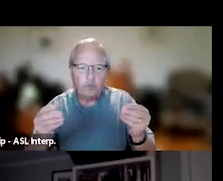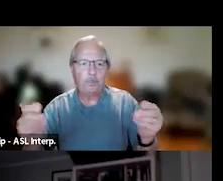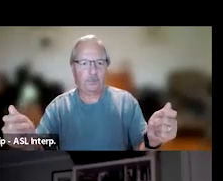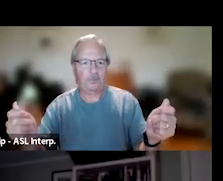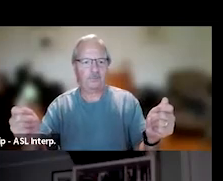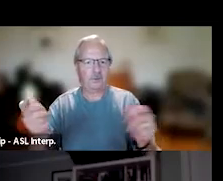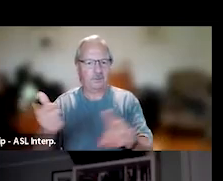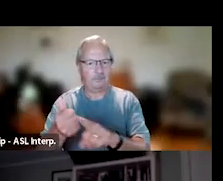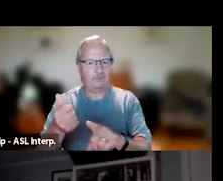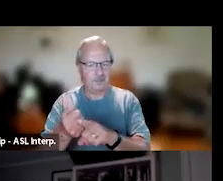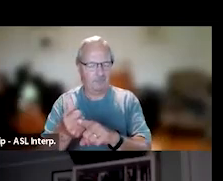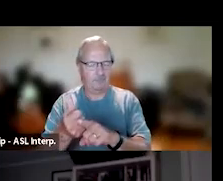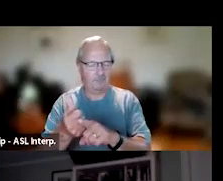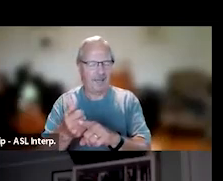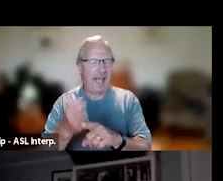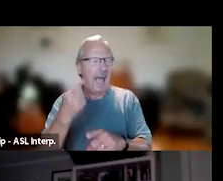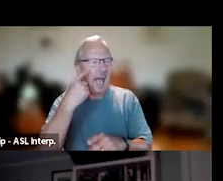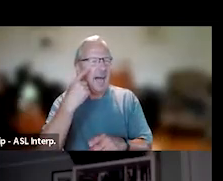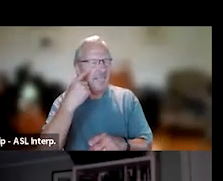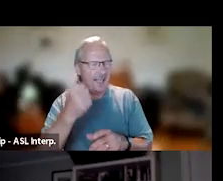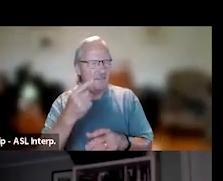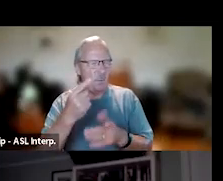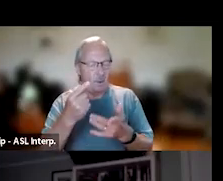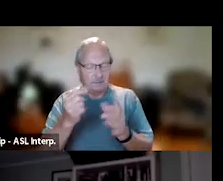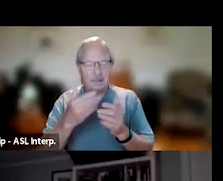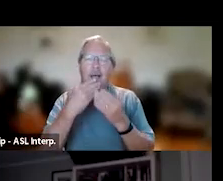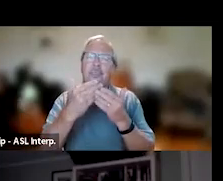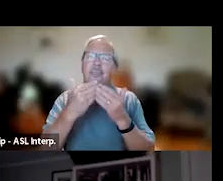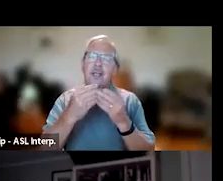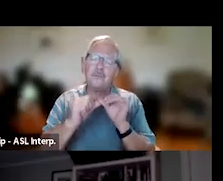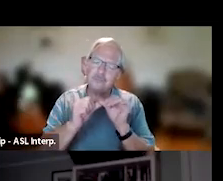I thank everyone for your continued work to make sure